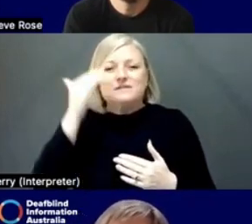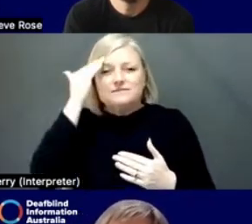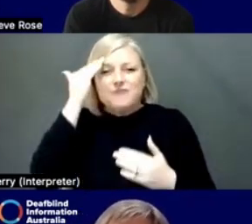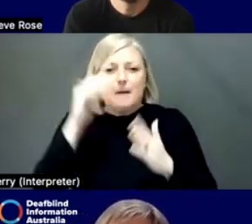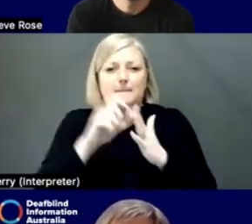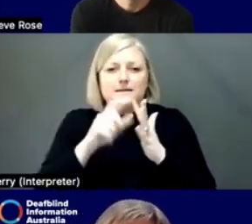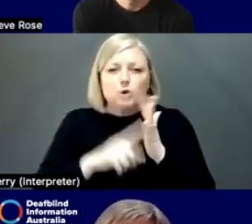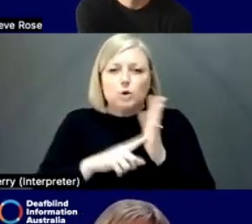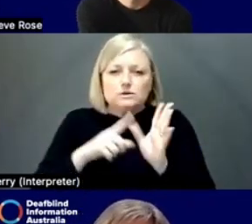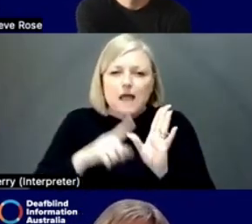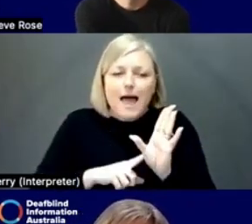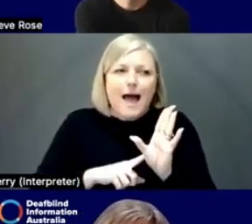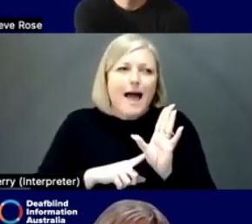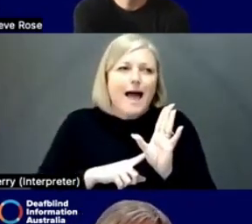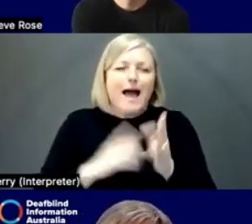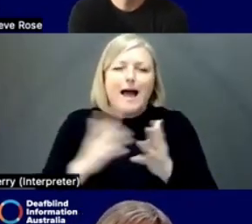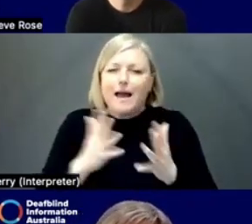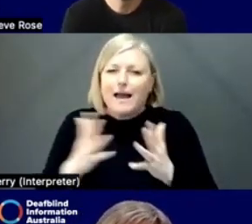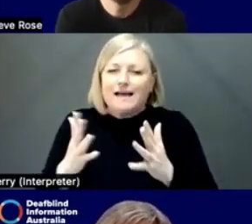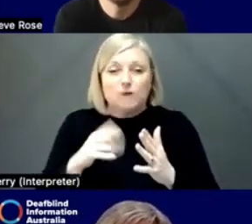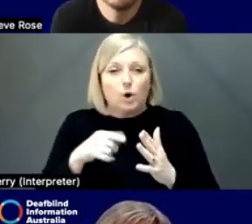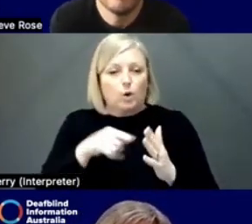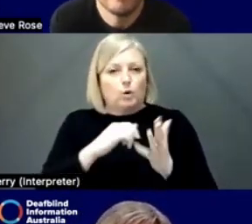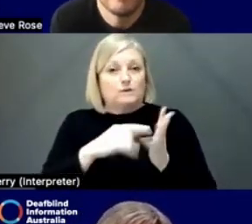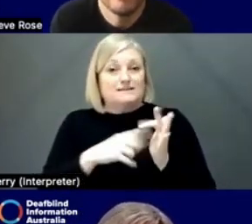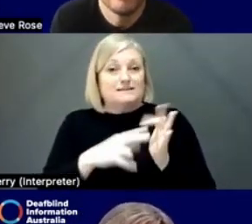So Steve, yes if you want to take that question?